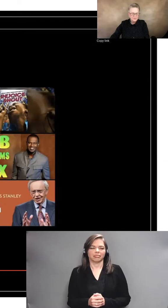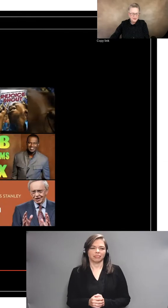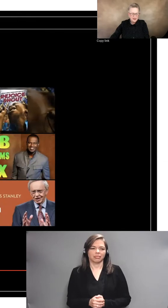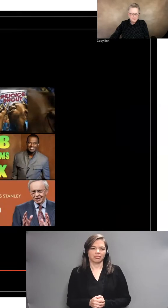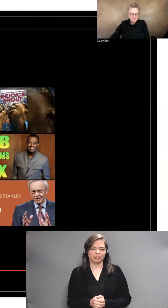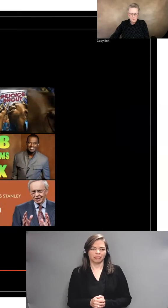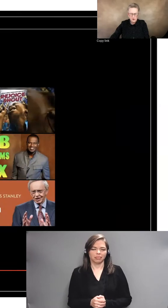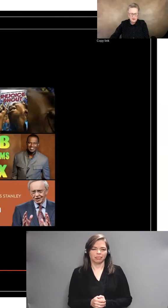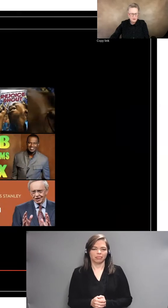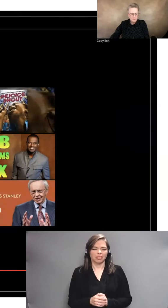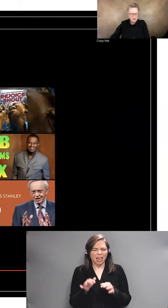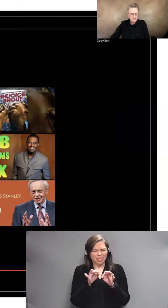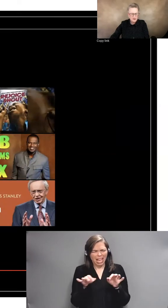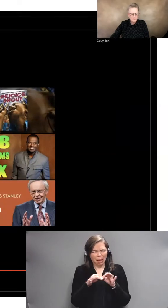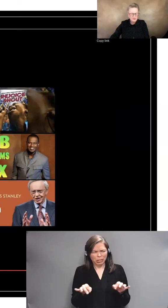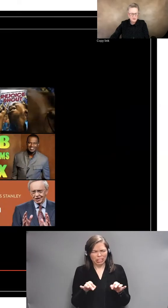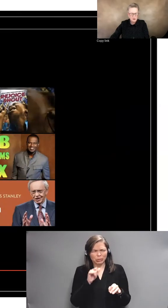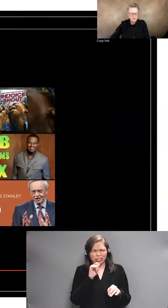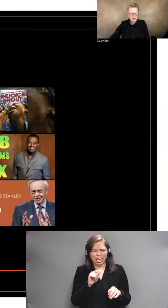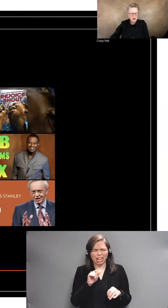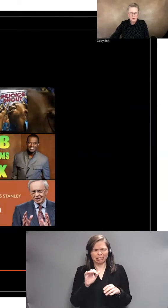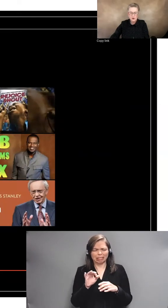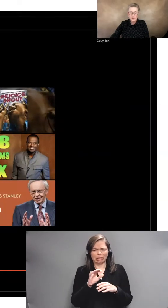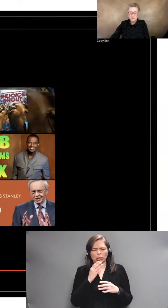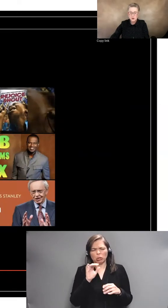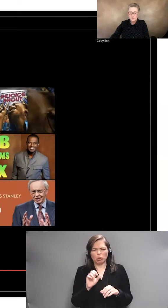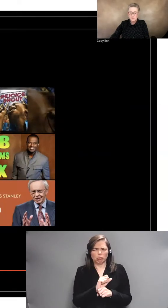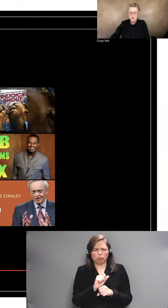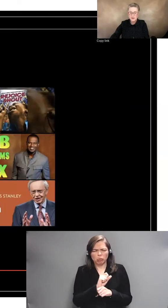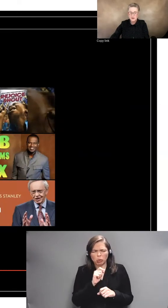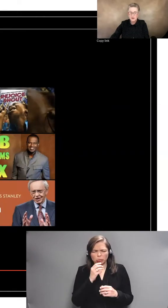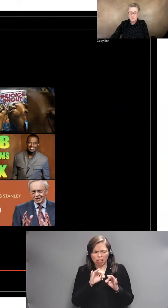my captions weren't working very well on that one, so I'm sorry, but okay so